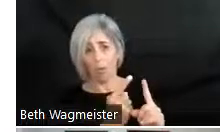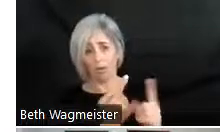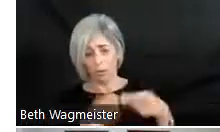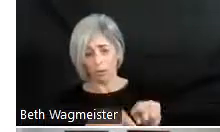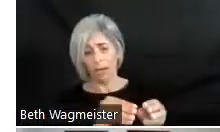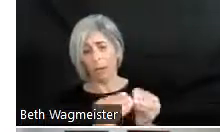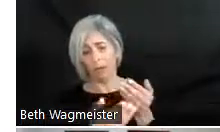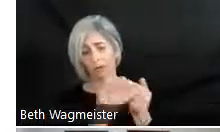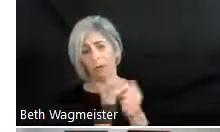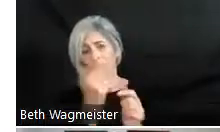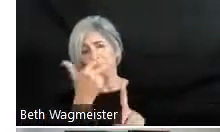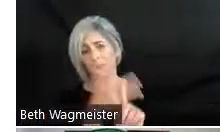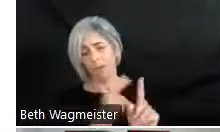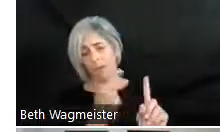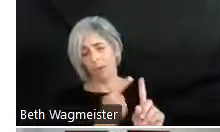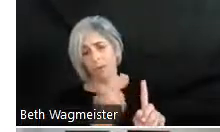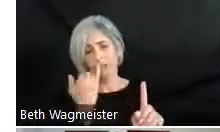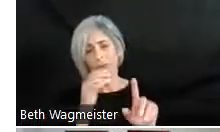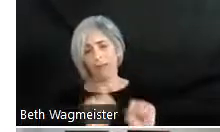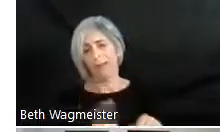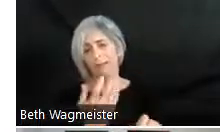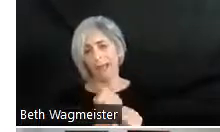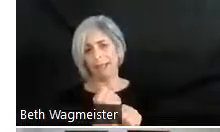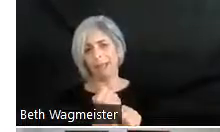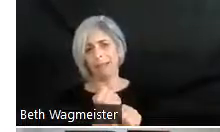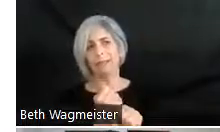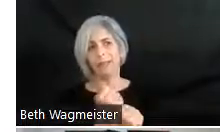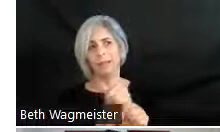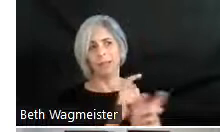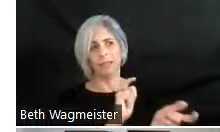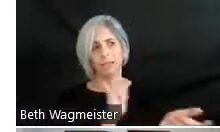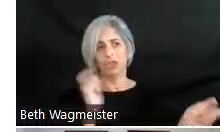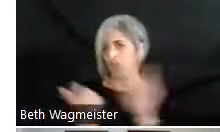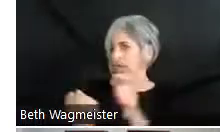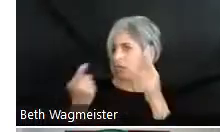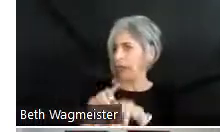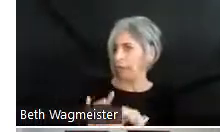month goal if we can get the shift left to happen earlier. How does your solution fit